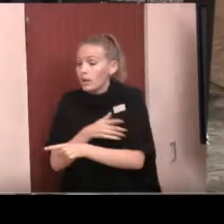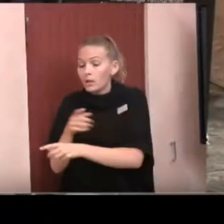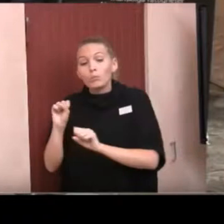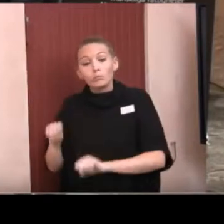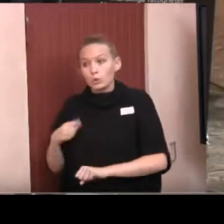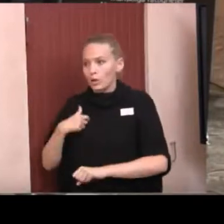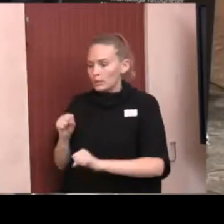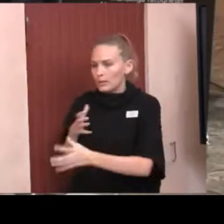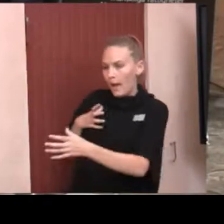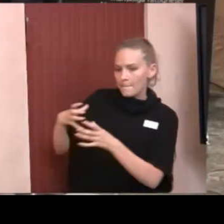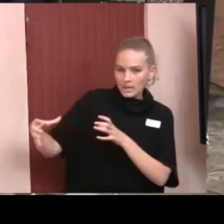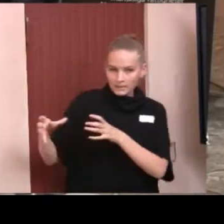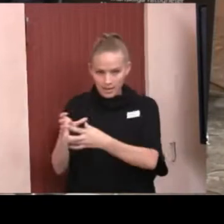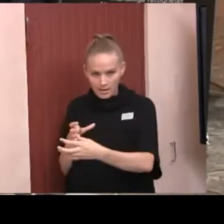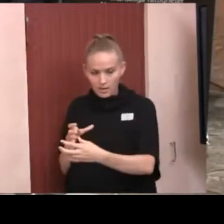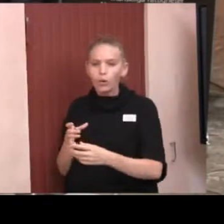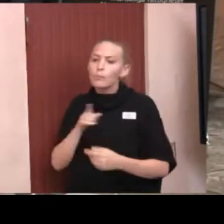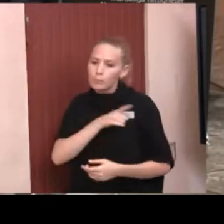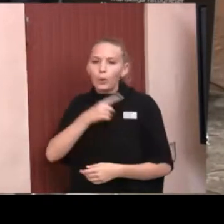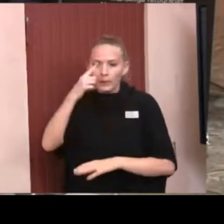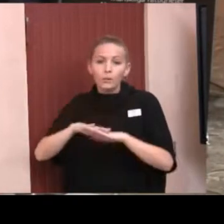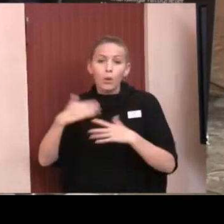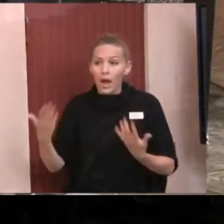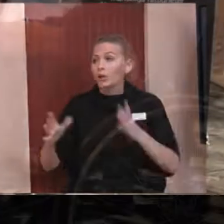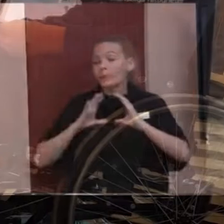two were about self determination for people who need help deciding for themselves,